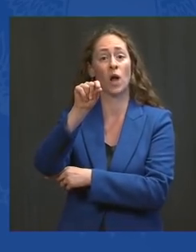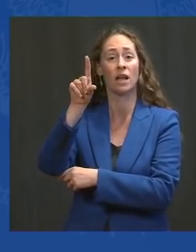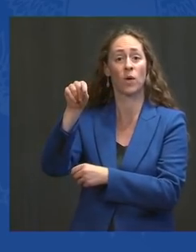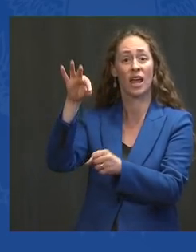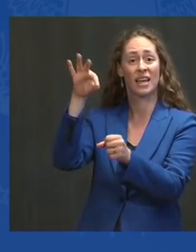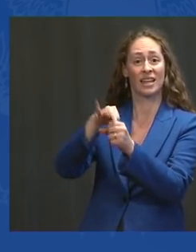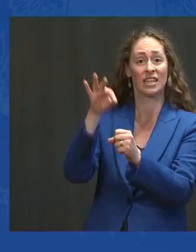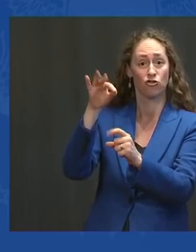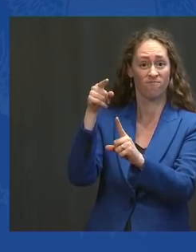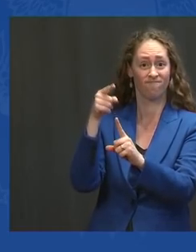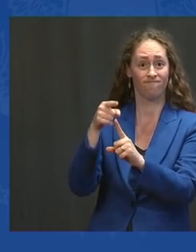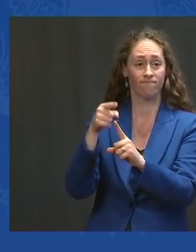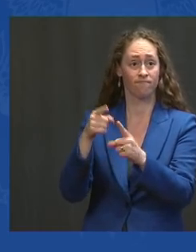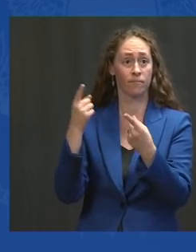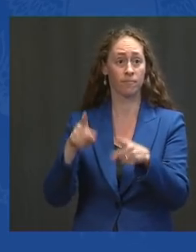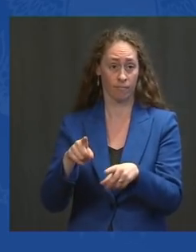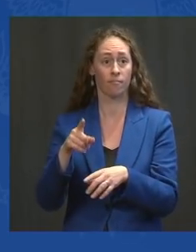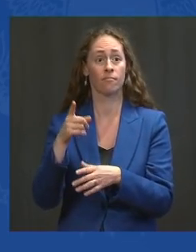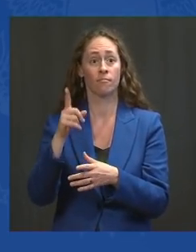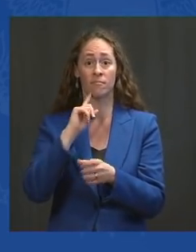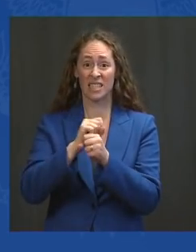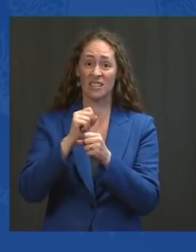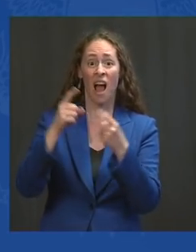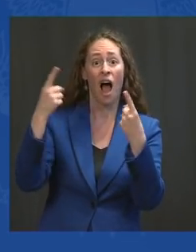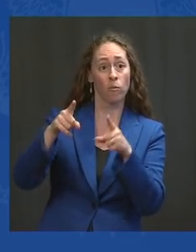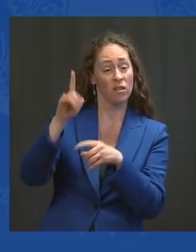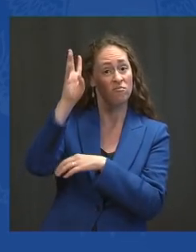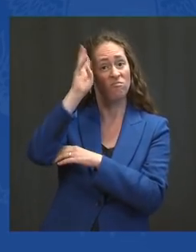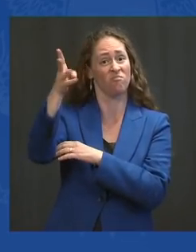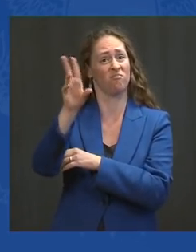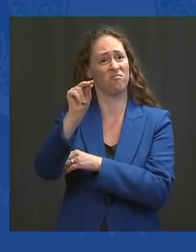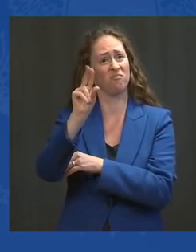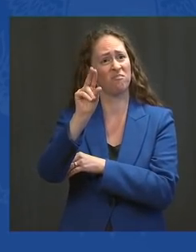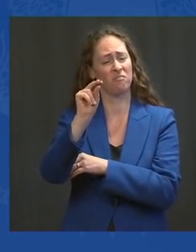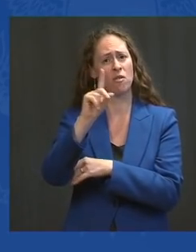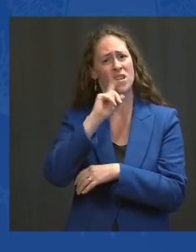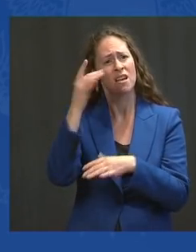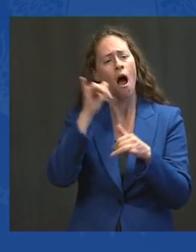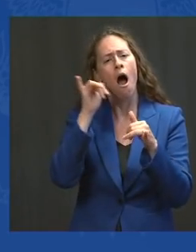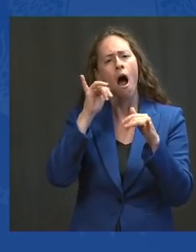it's not hyperbole to suggest -- the most examined and the fullest expression